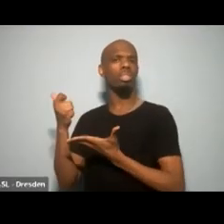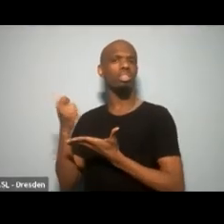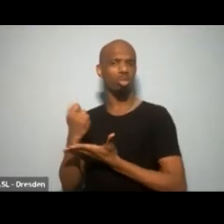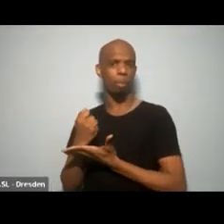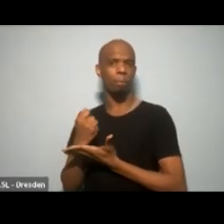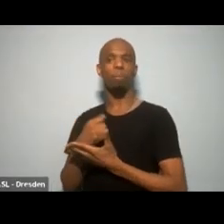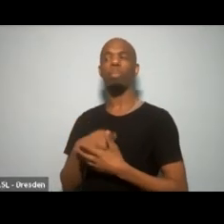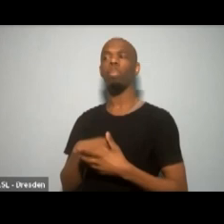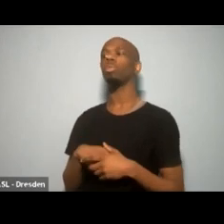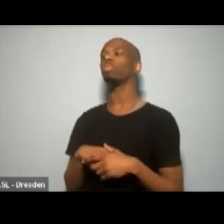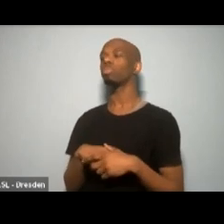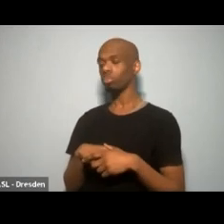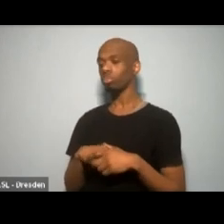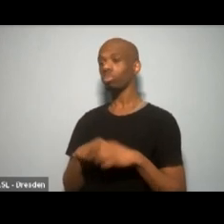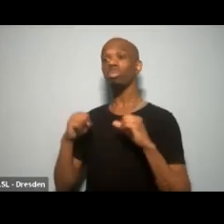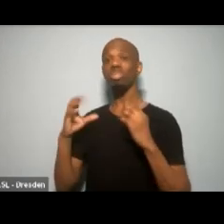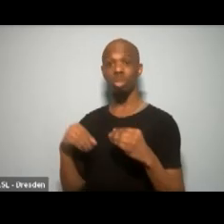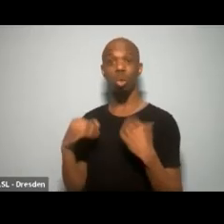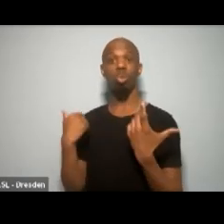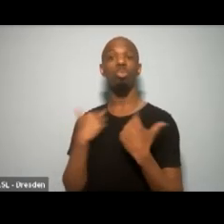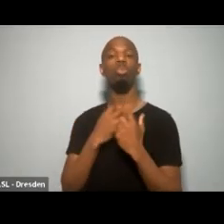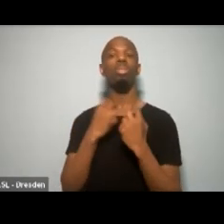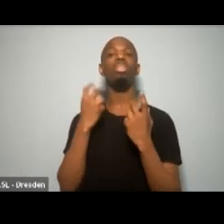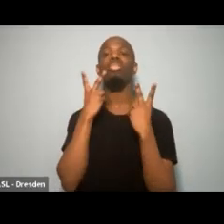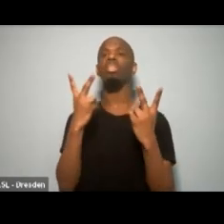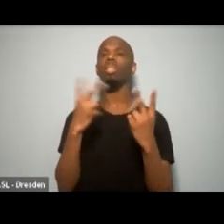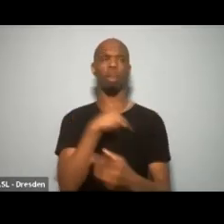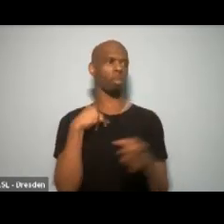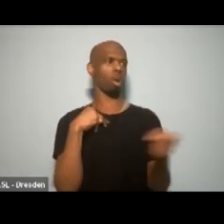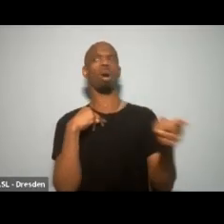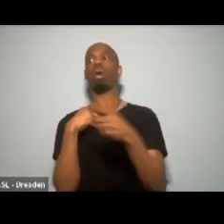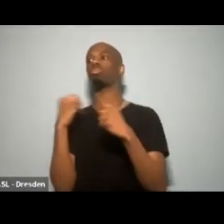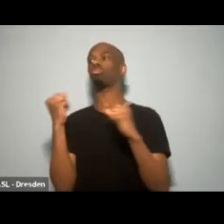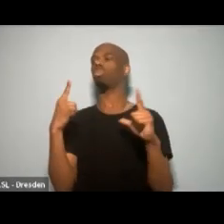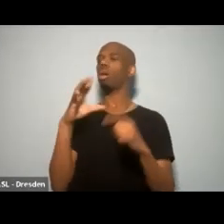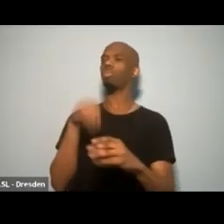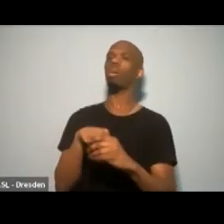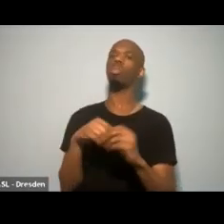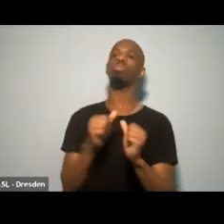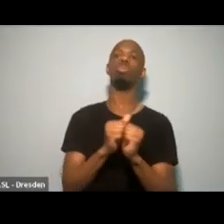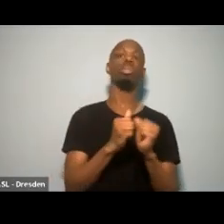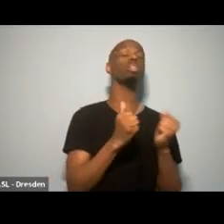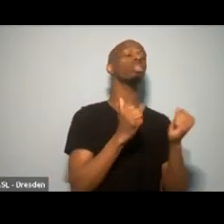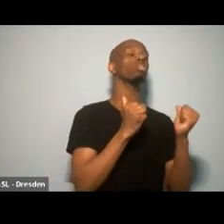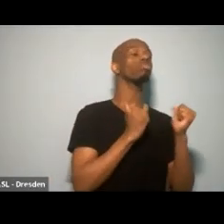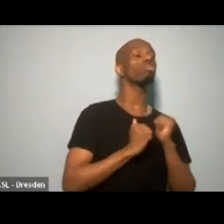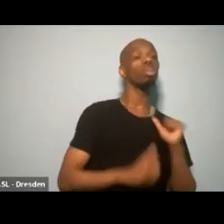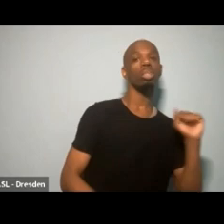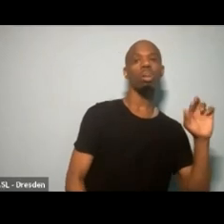but also theater scholars and policy makers within the arts and cultural sector around the world,